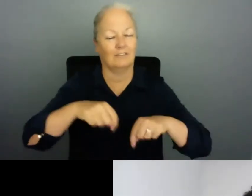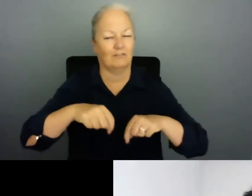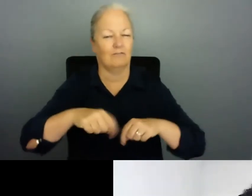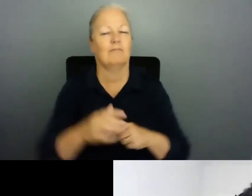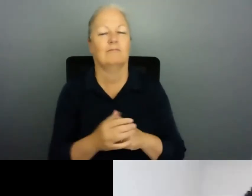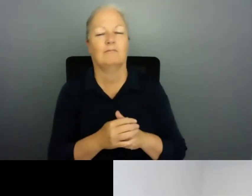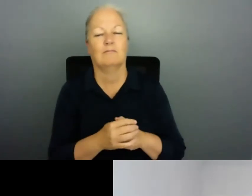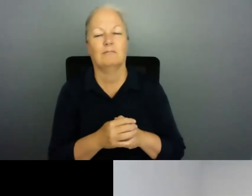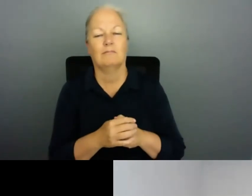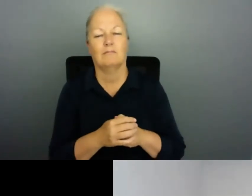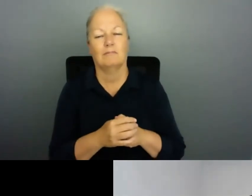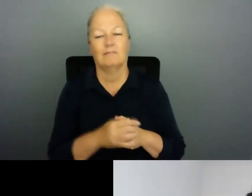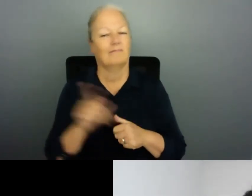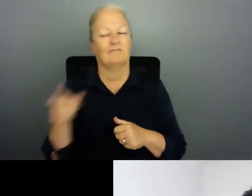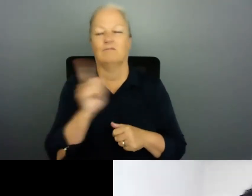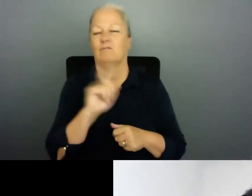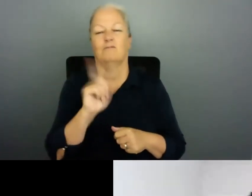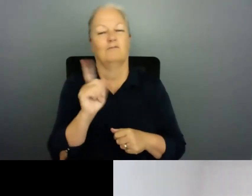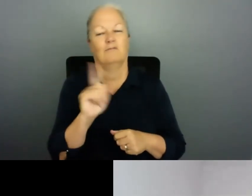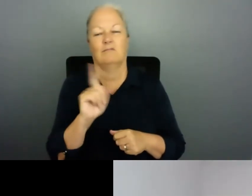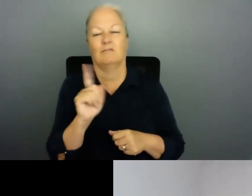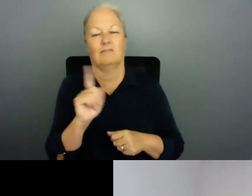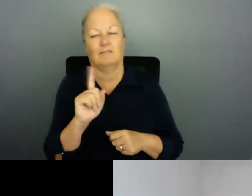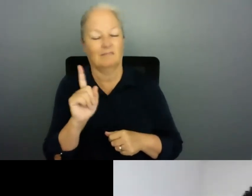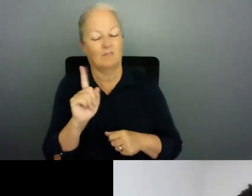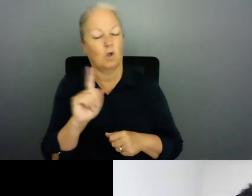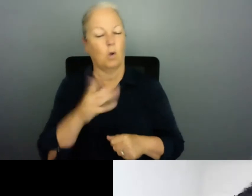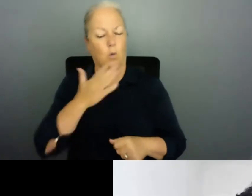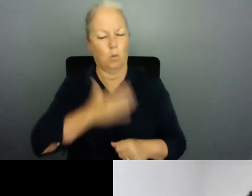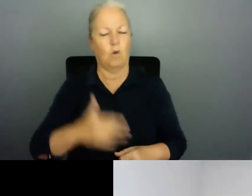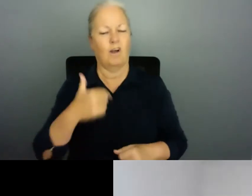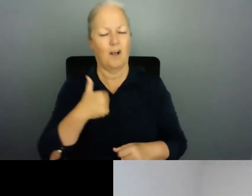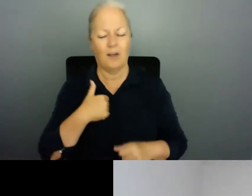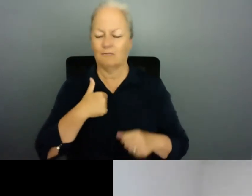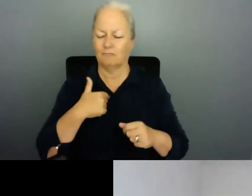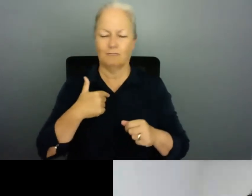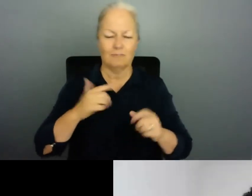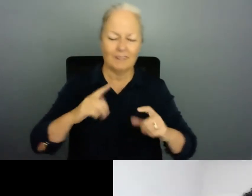plan to contend and remedy the virus the absence of a crisis committee the delay on franchising